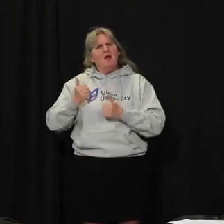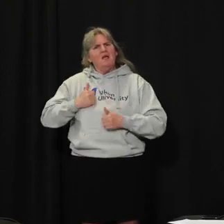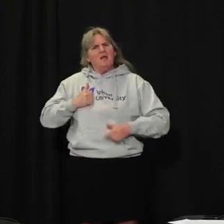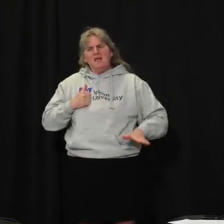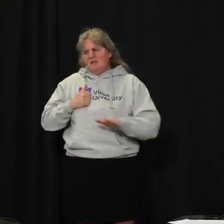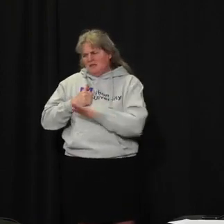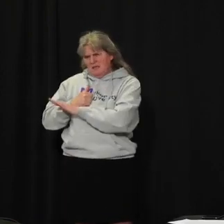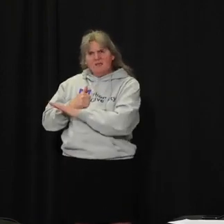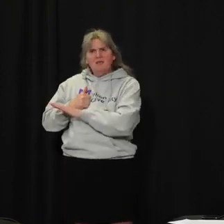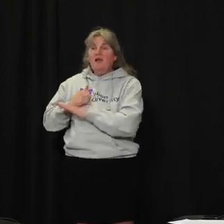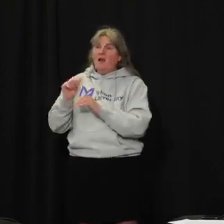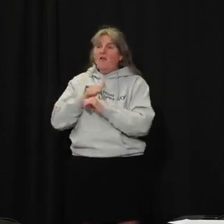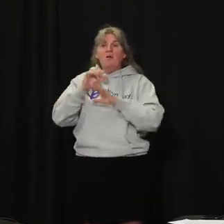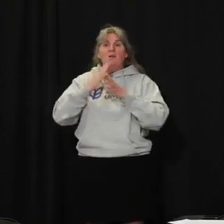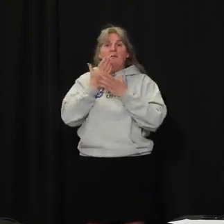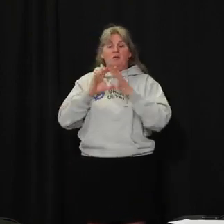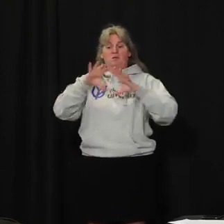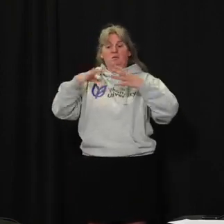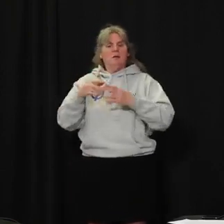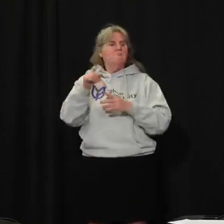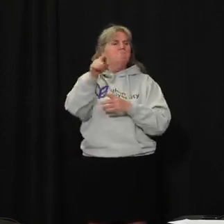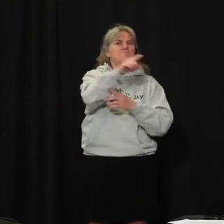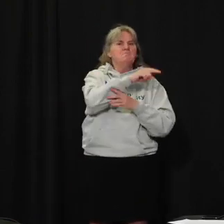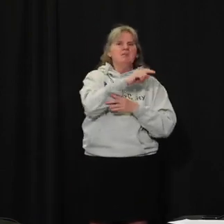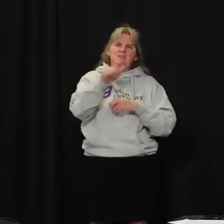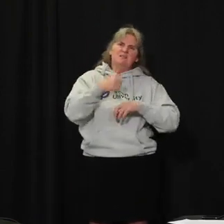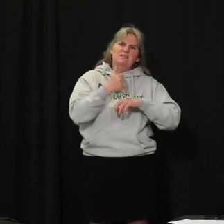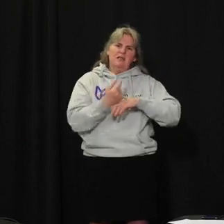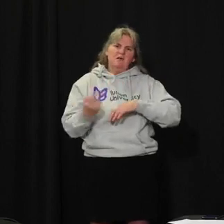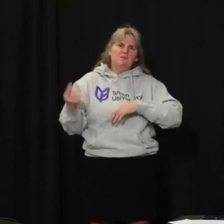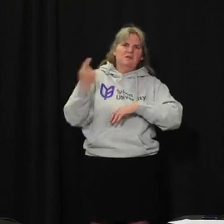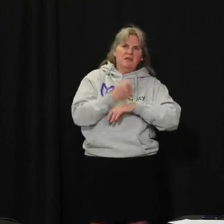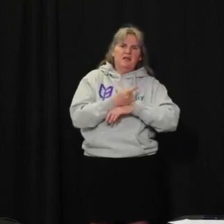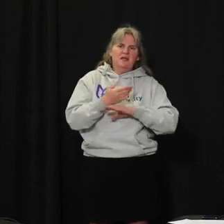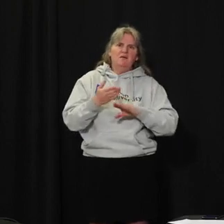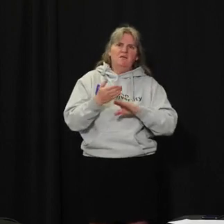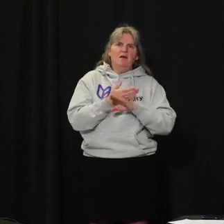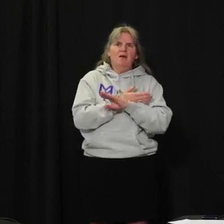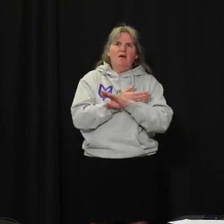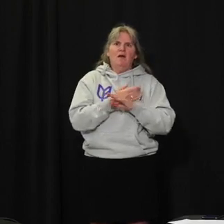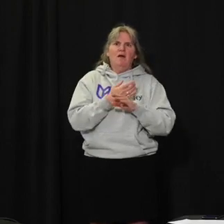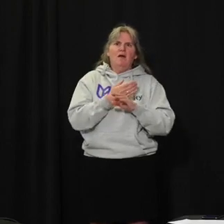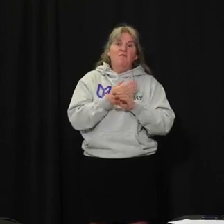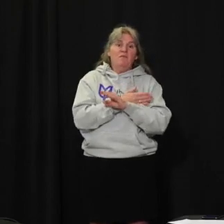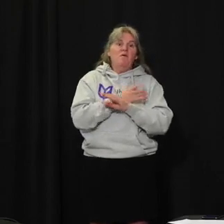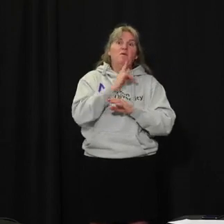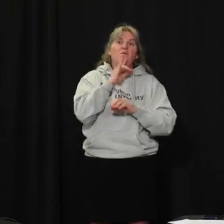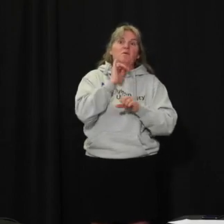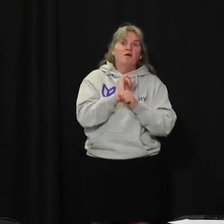places in Canada and abroad that have set hard dates and be forced to move backwards.